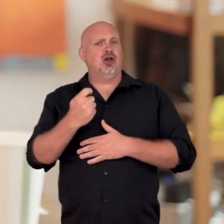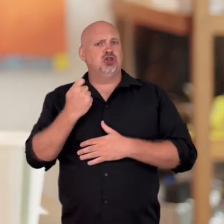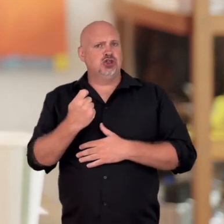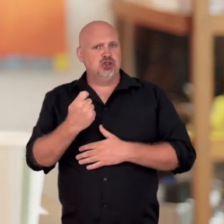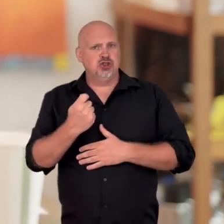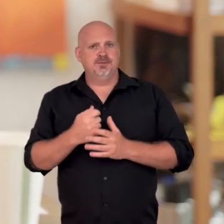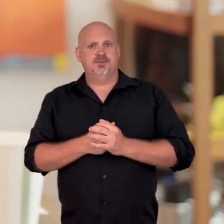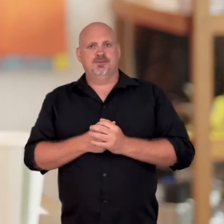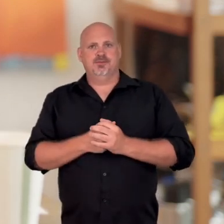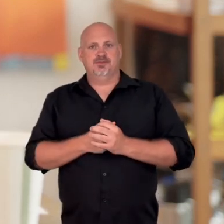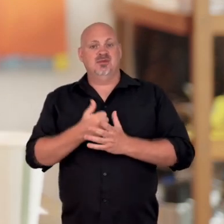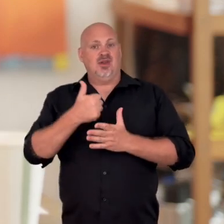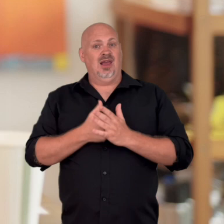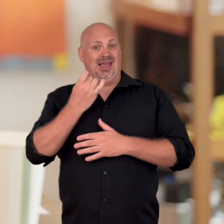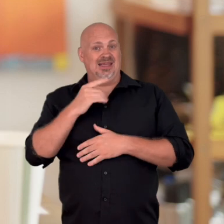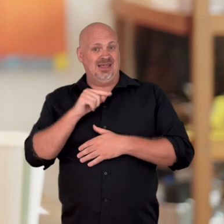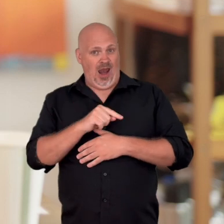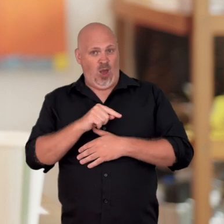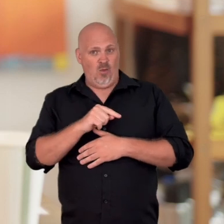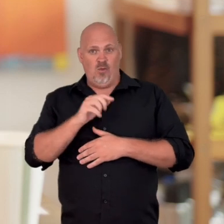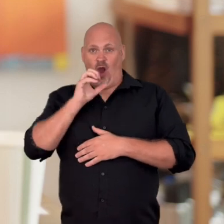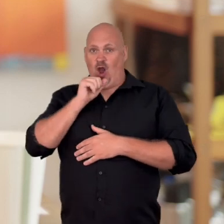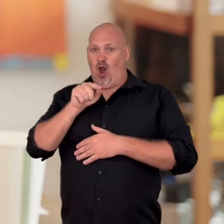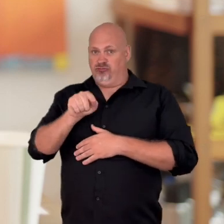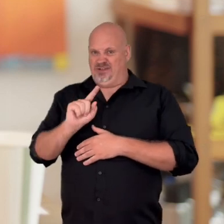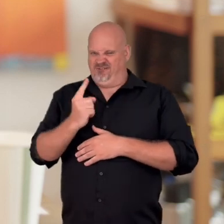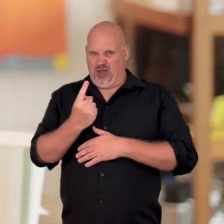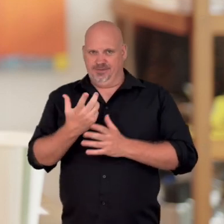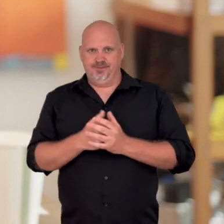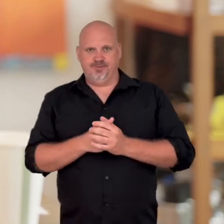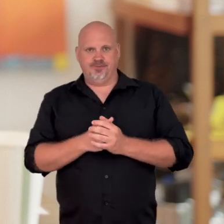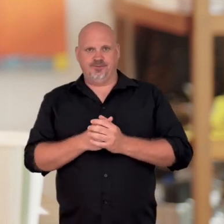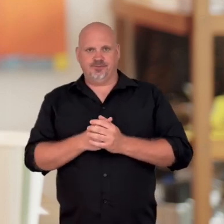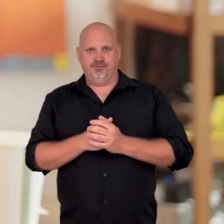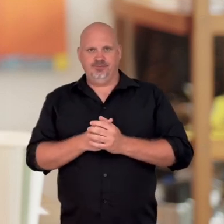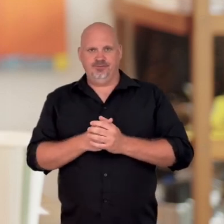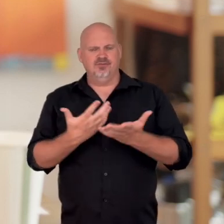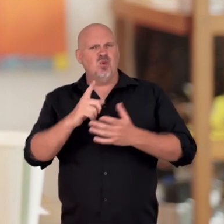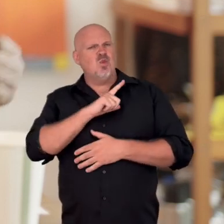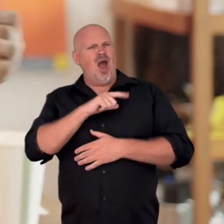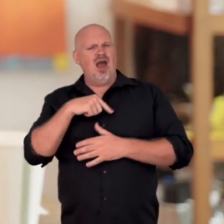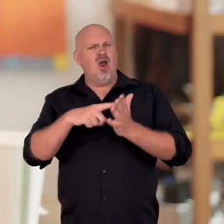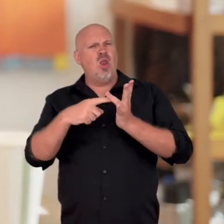so why are we painting a lotus flower a painting a lotus flower because one is beautiful